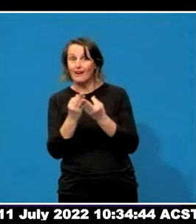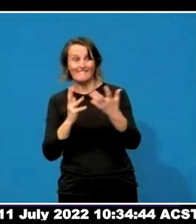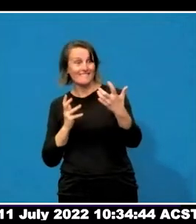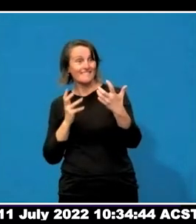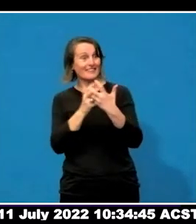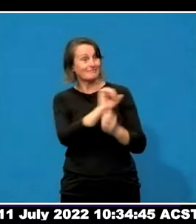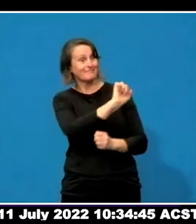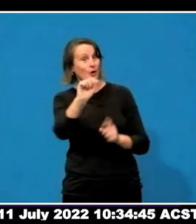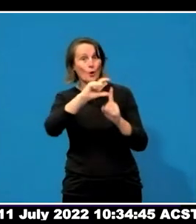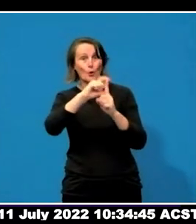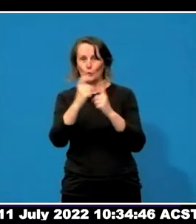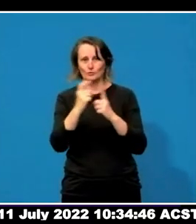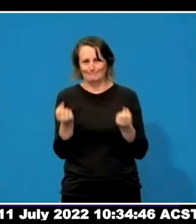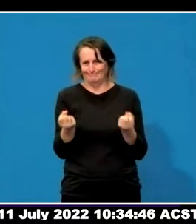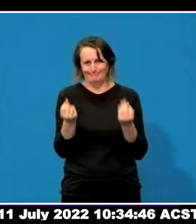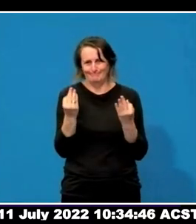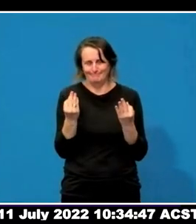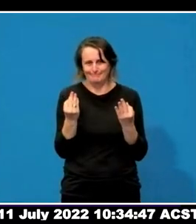people with disability in remote and very remote areas.